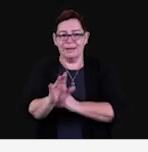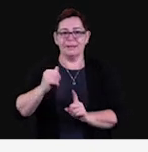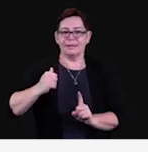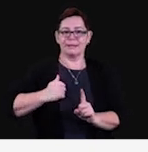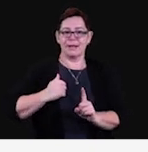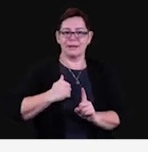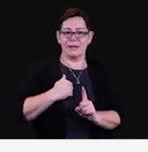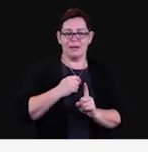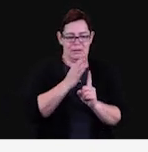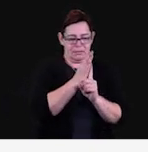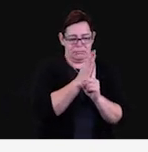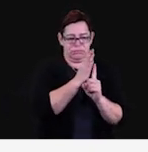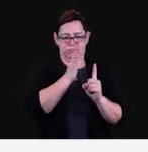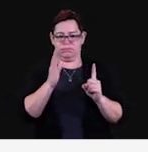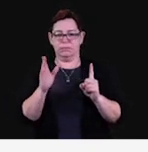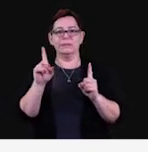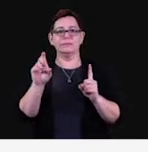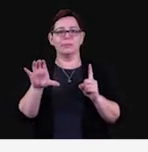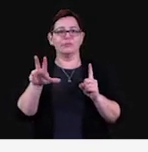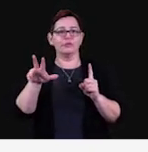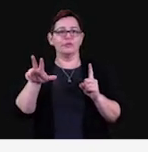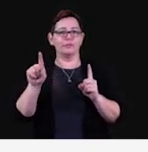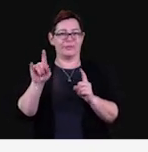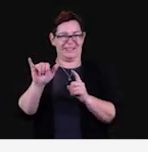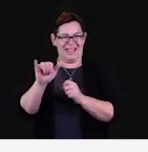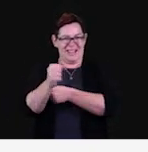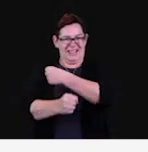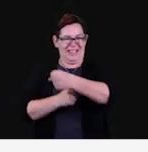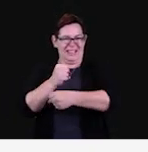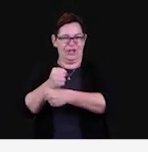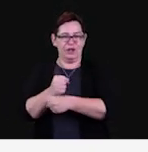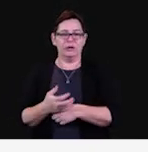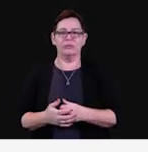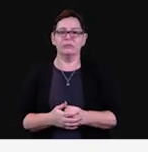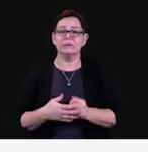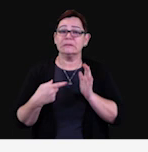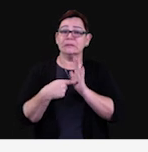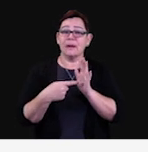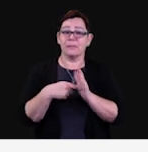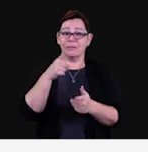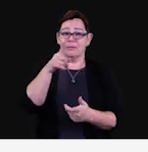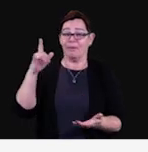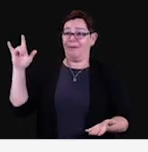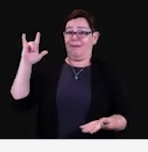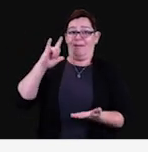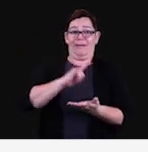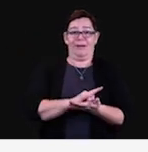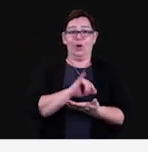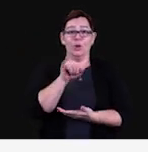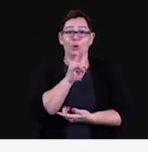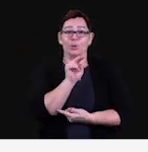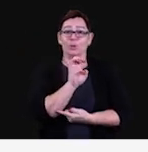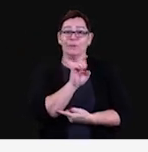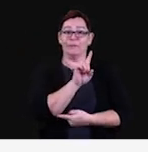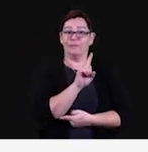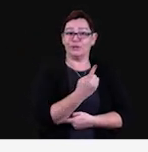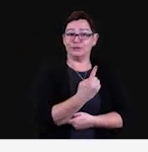For example, if you arrived on June 1, you will have to report income received from June 1 to December 31.